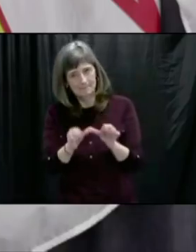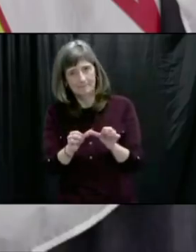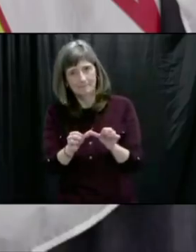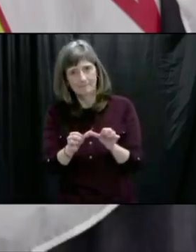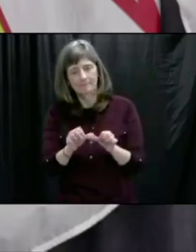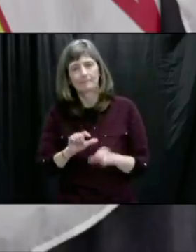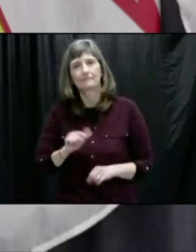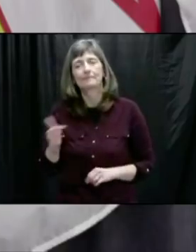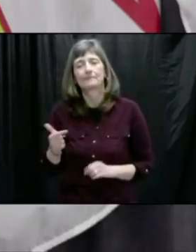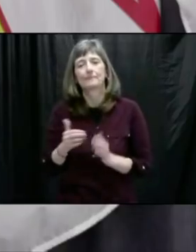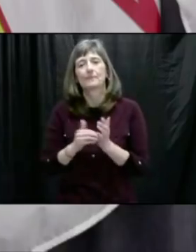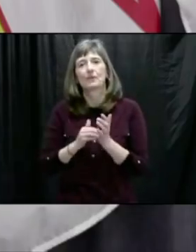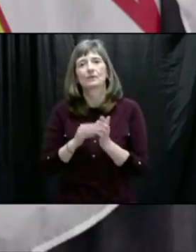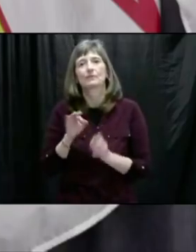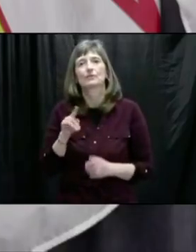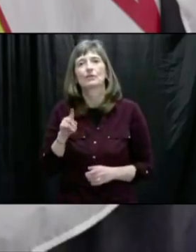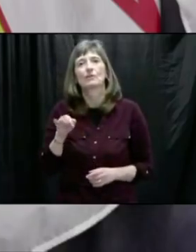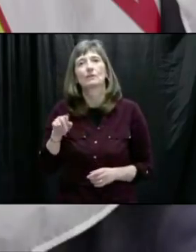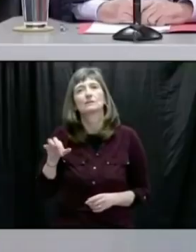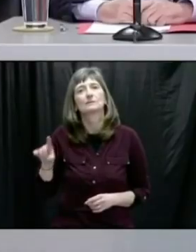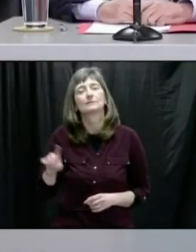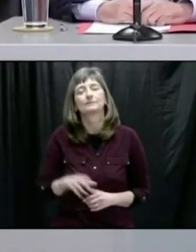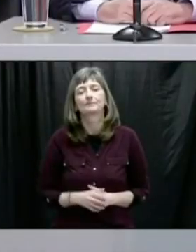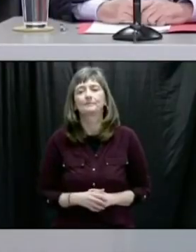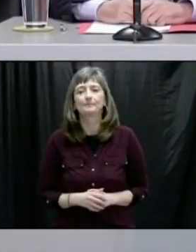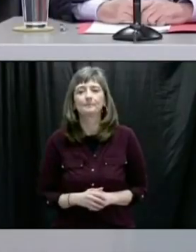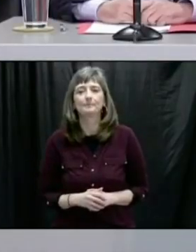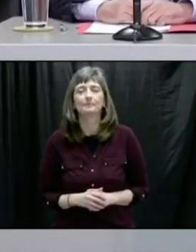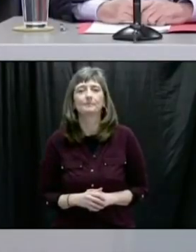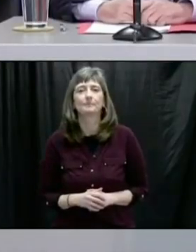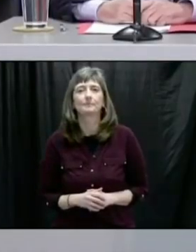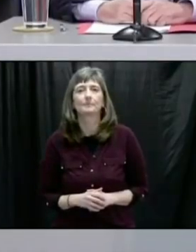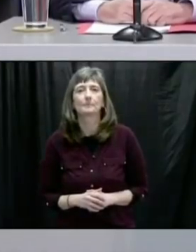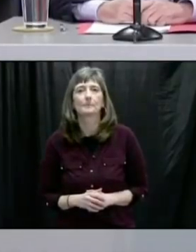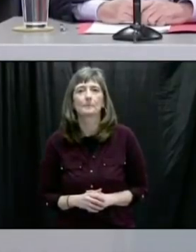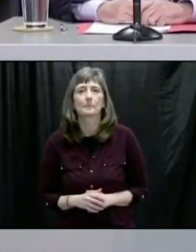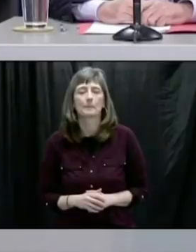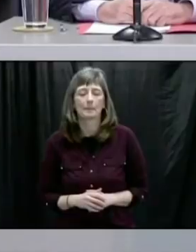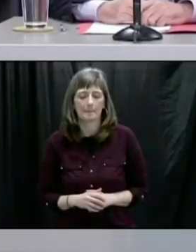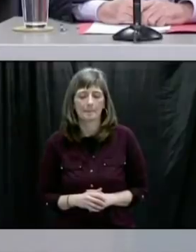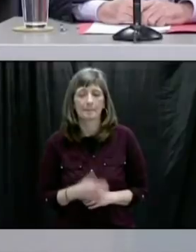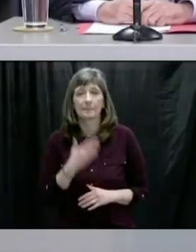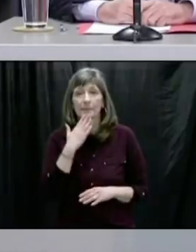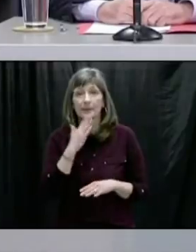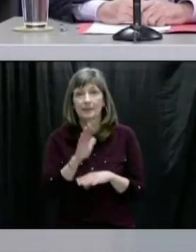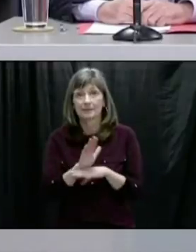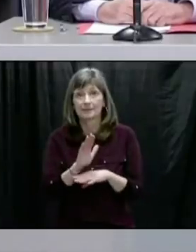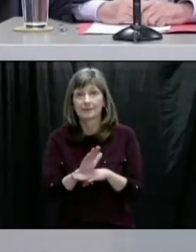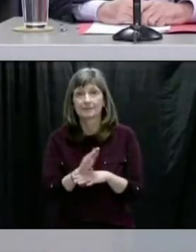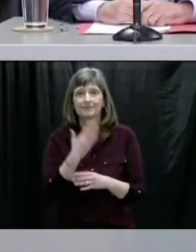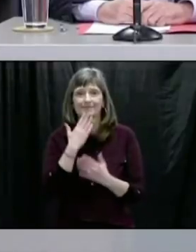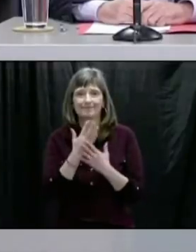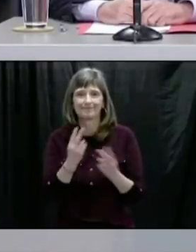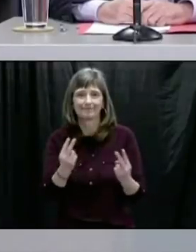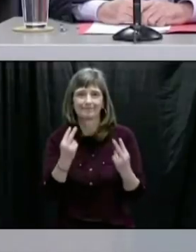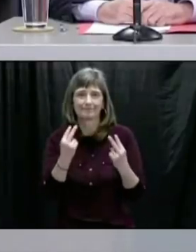I WILL NOW TURN IT OVER TO DR. FITZGERALD FOR HER COMMENTS.